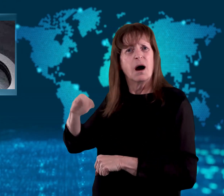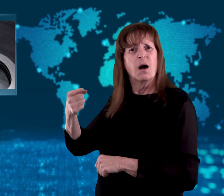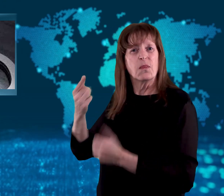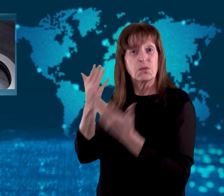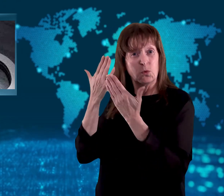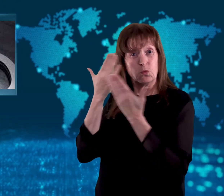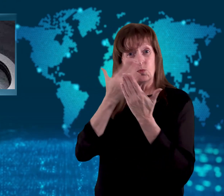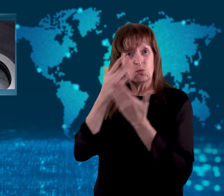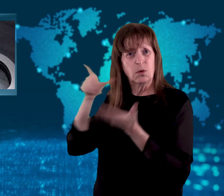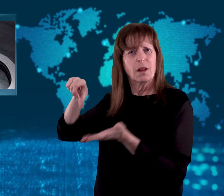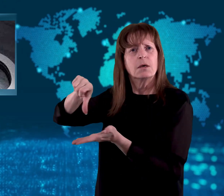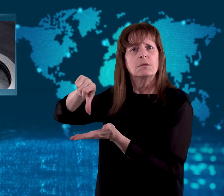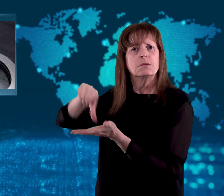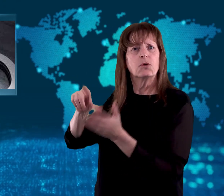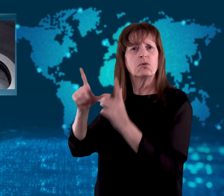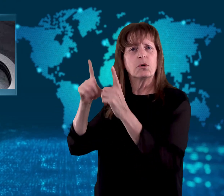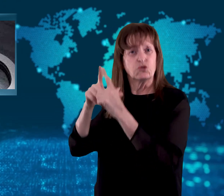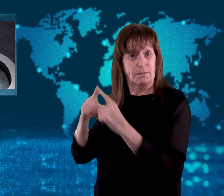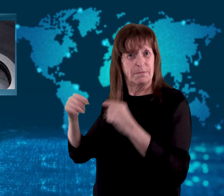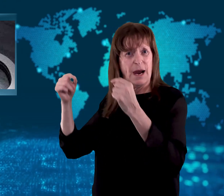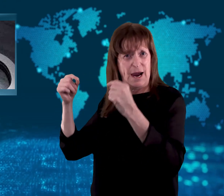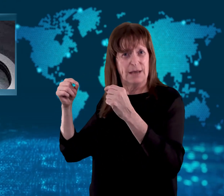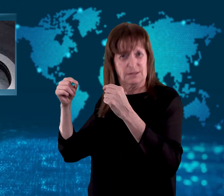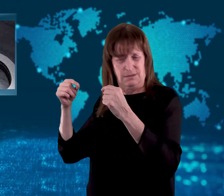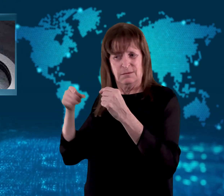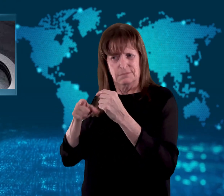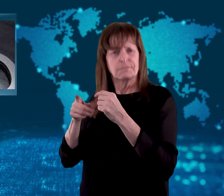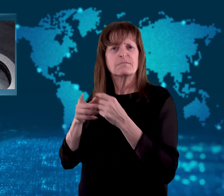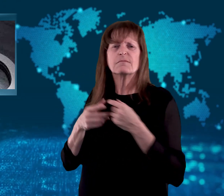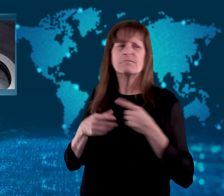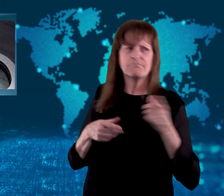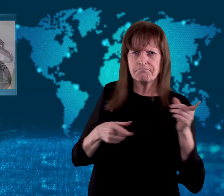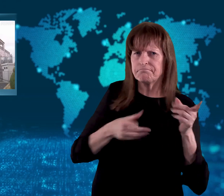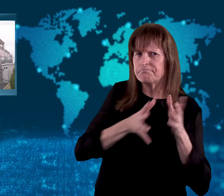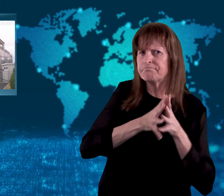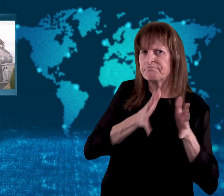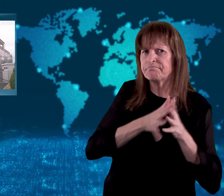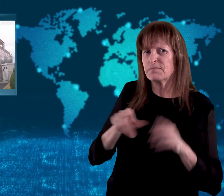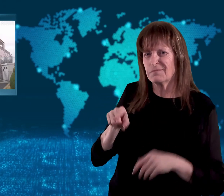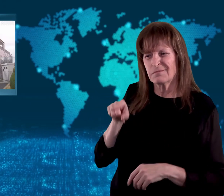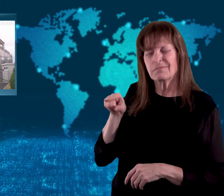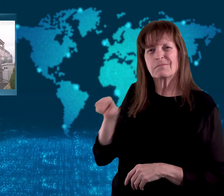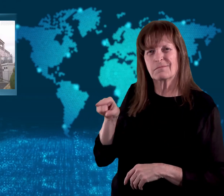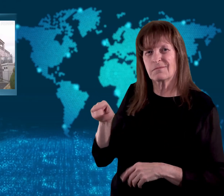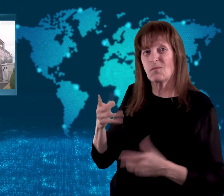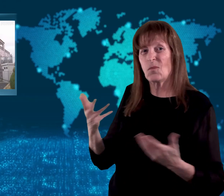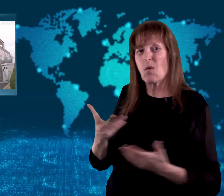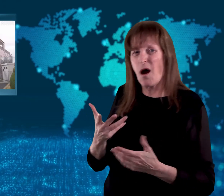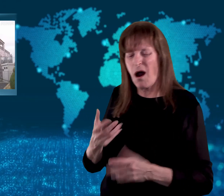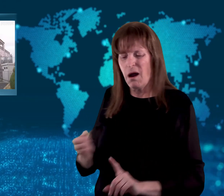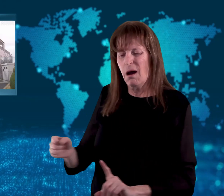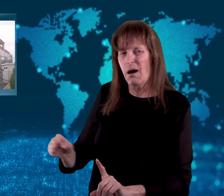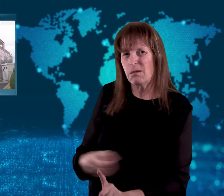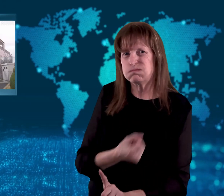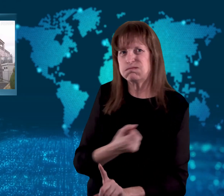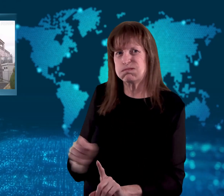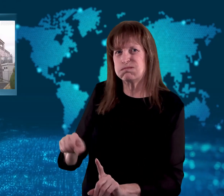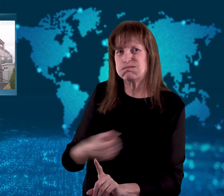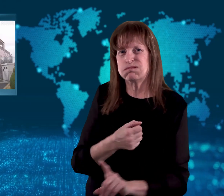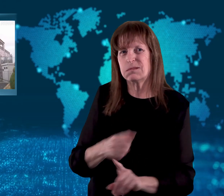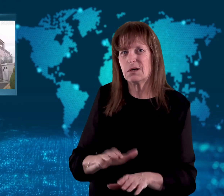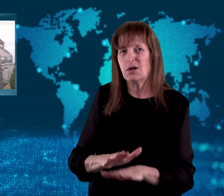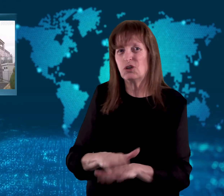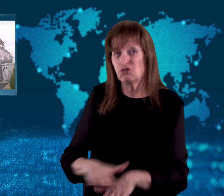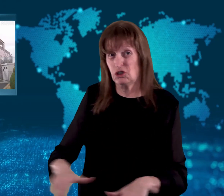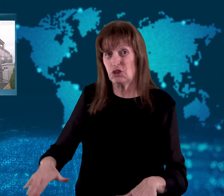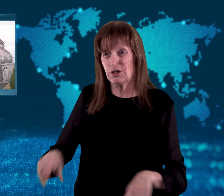Japan have reportedly assaulted toddlers repeatedly at the private school,